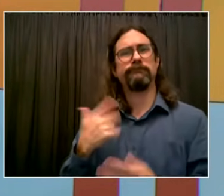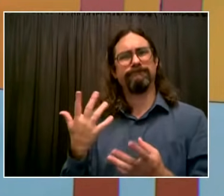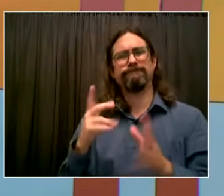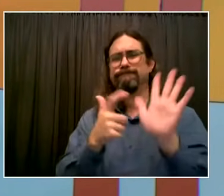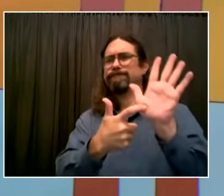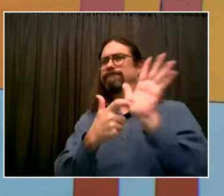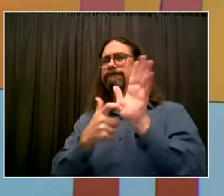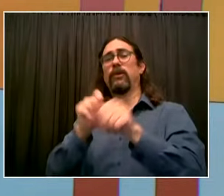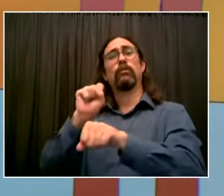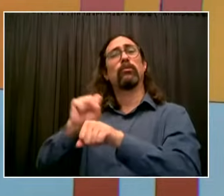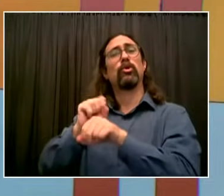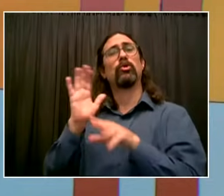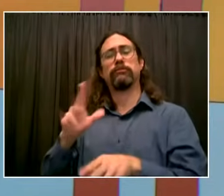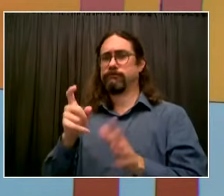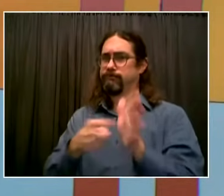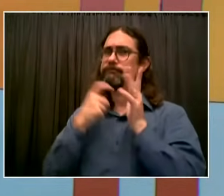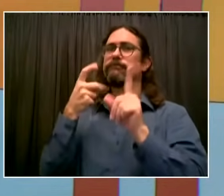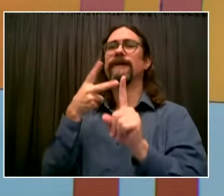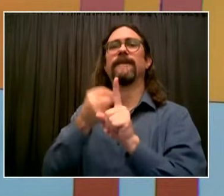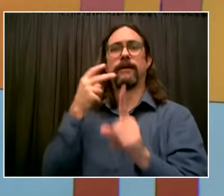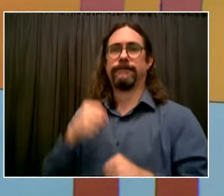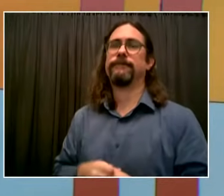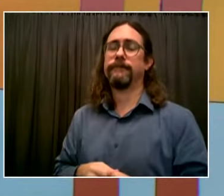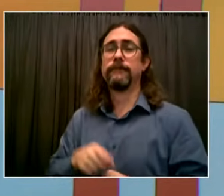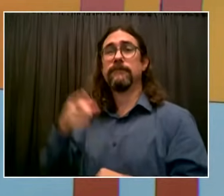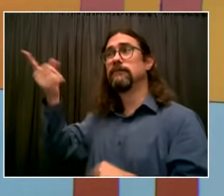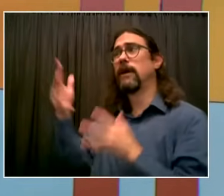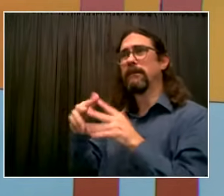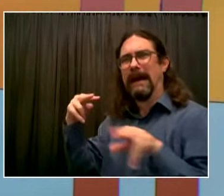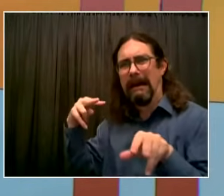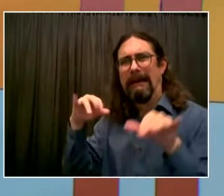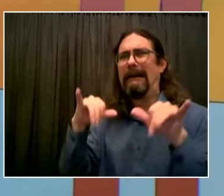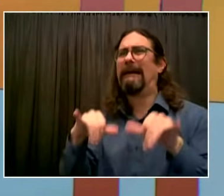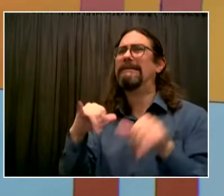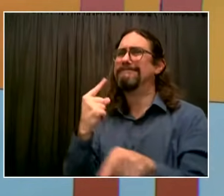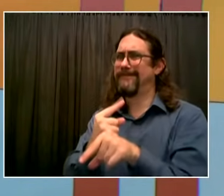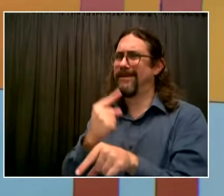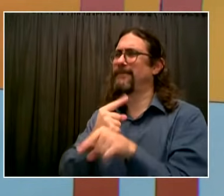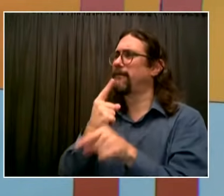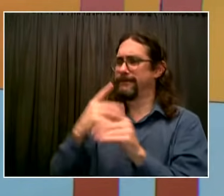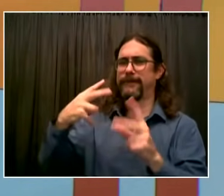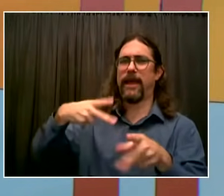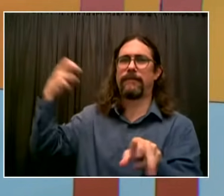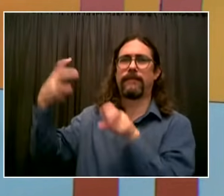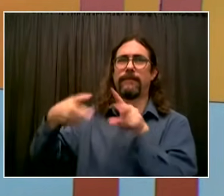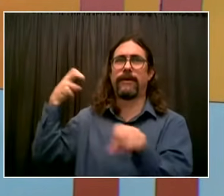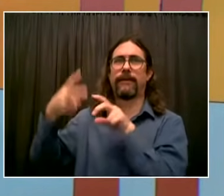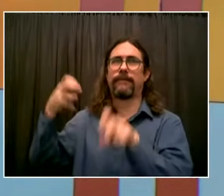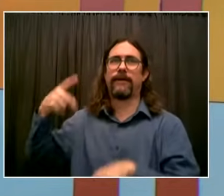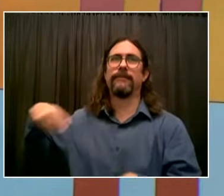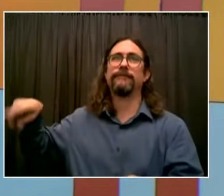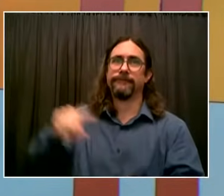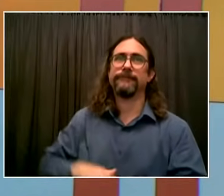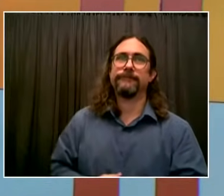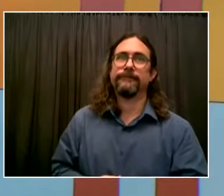COUNTRY AND THE KEY TO NYC, LOOK THE KEY TO NYC HAS BEEN A GREAT EXAMPLE OF US DOING SOMETHING HERE, PROVING